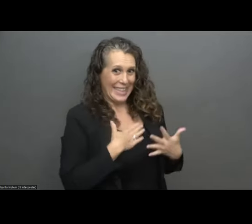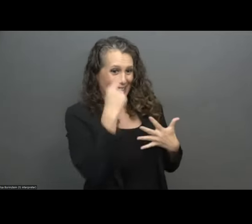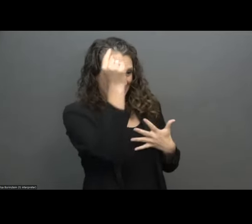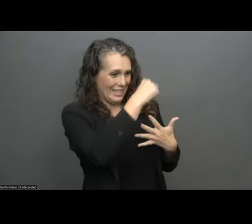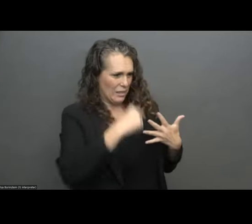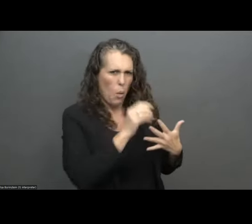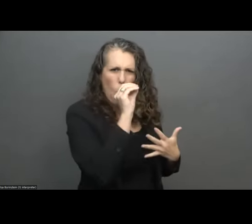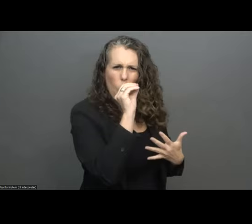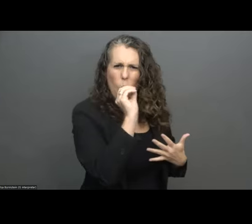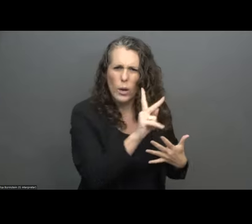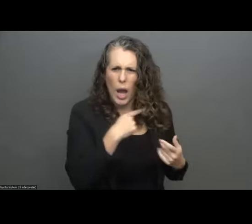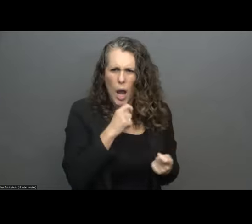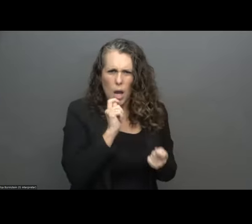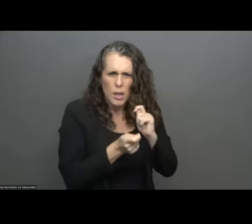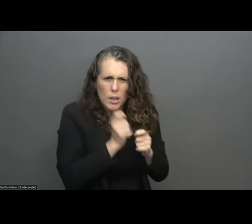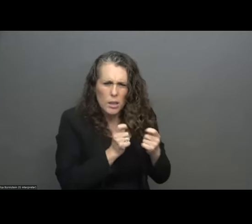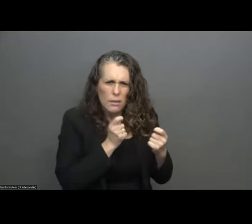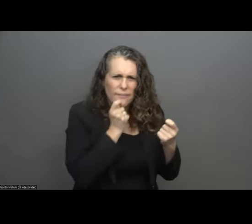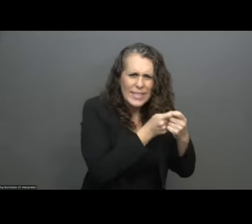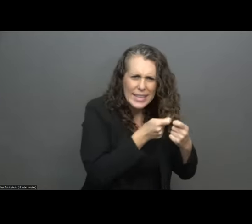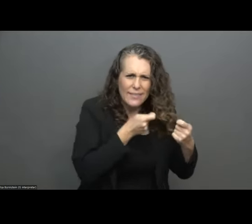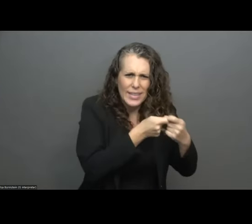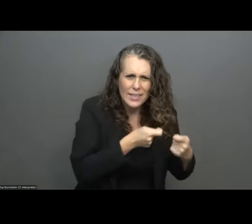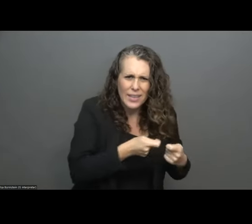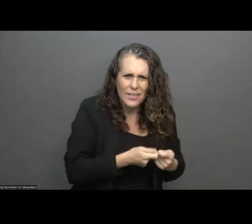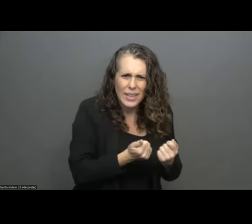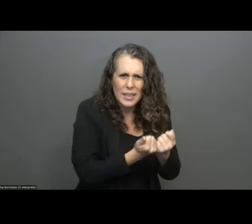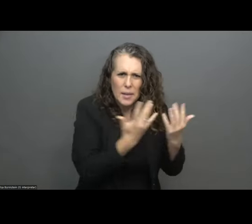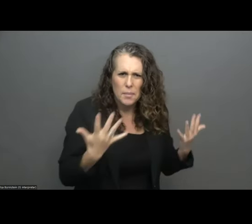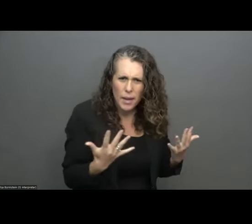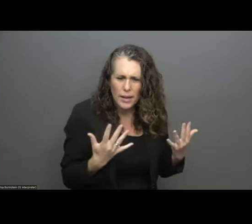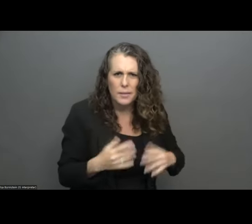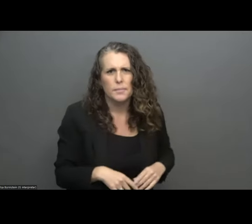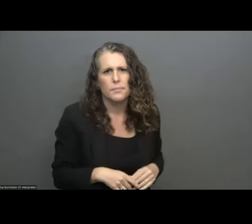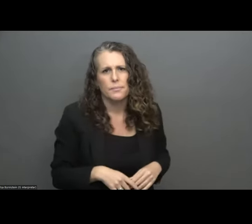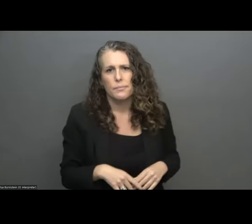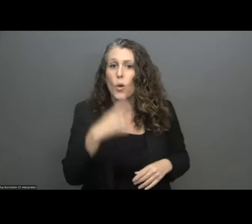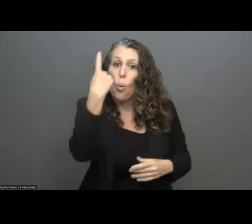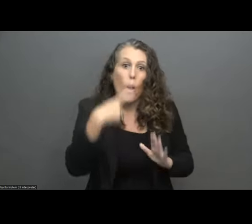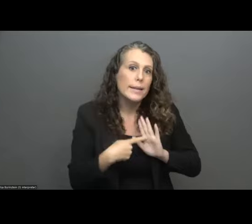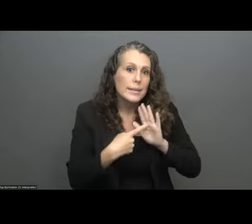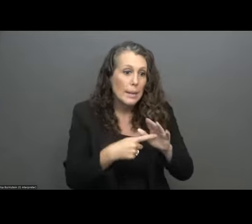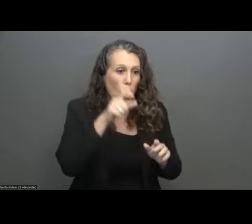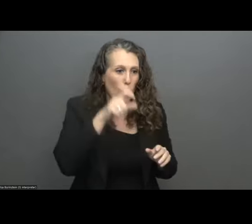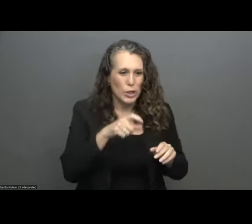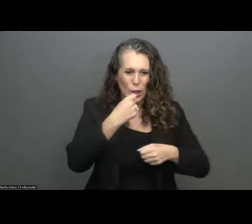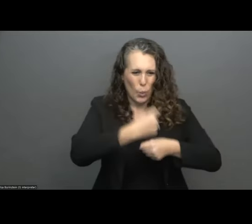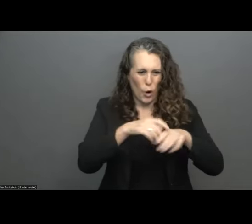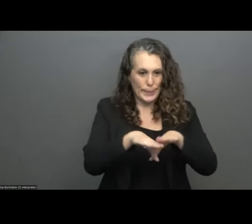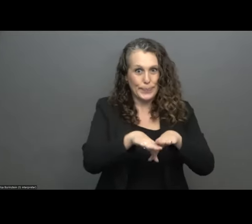workplace related adjustments such as adapting a person's work workspace and providing appropriate